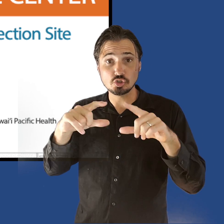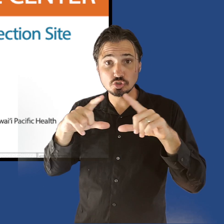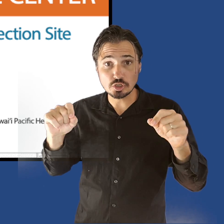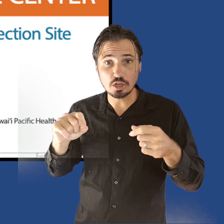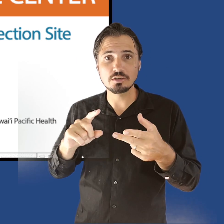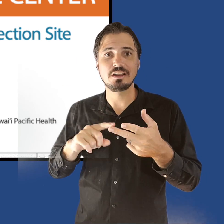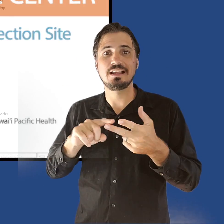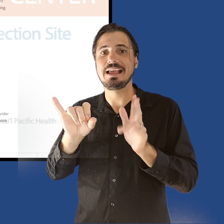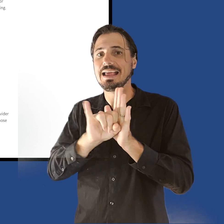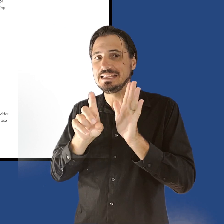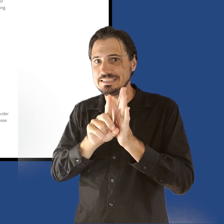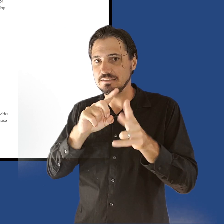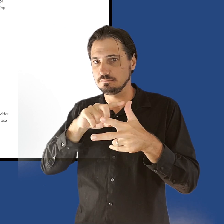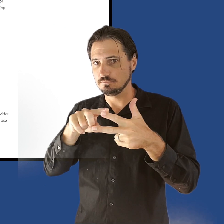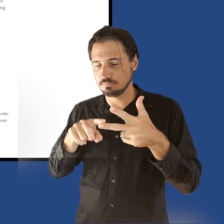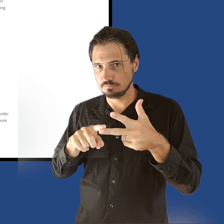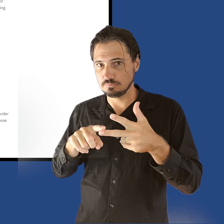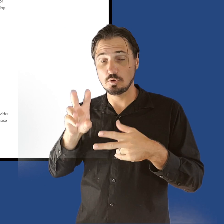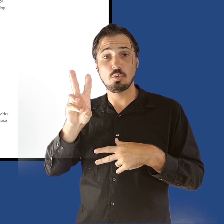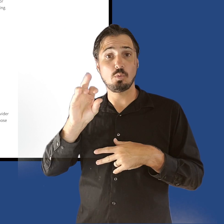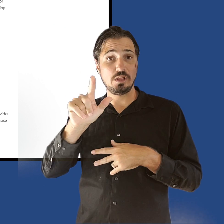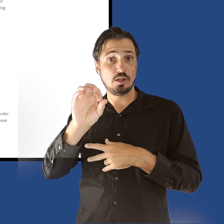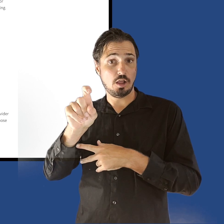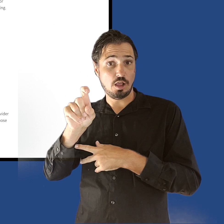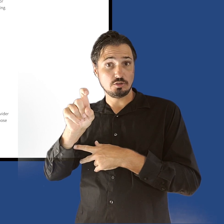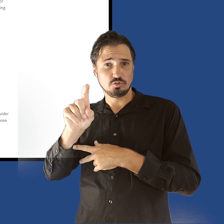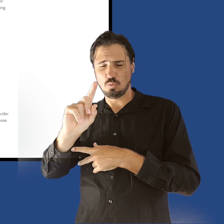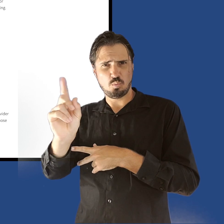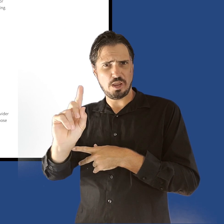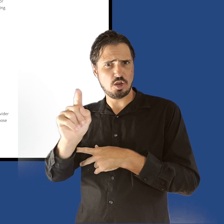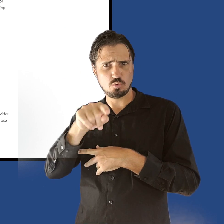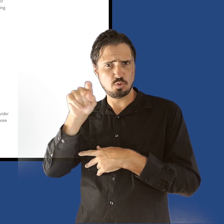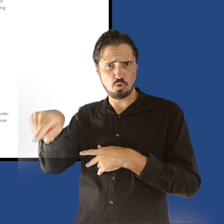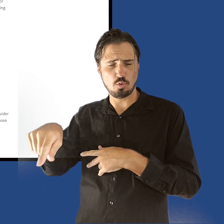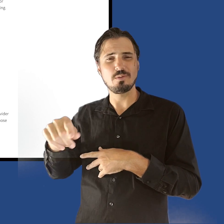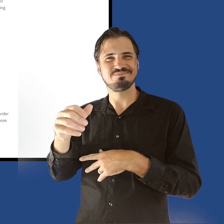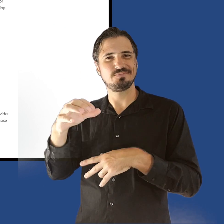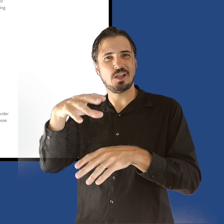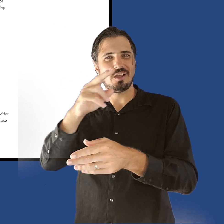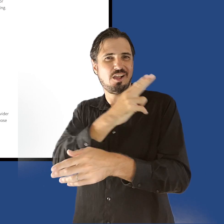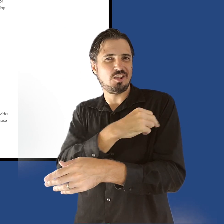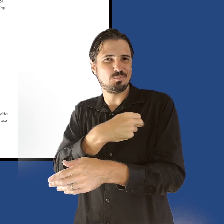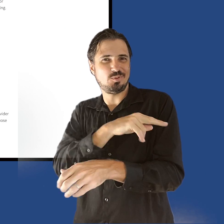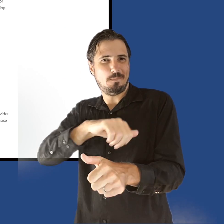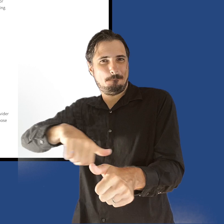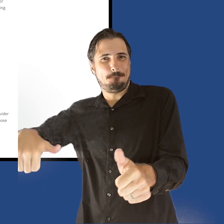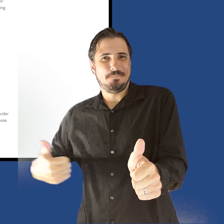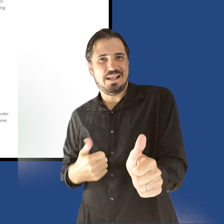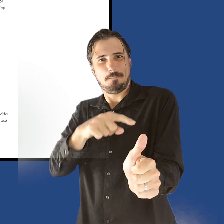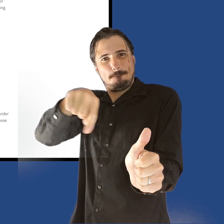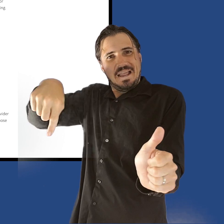Wilcox Medical Center’s drive-up specimen collection is located at the rear entrance of the medical center.